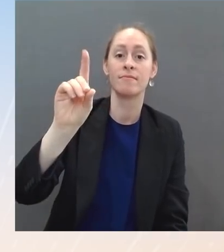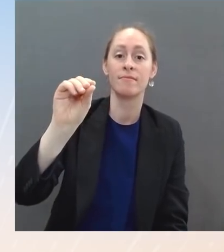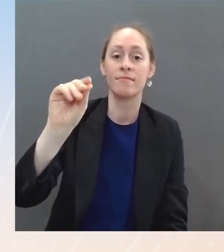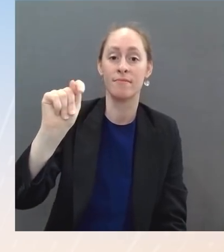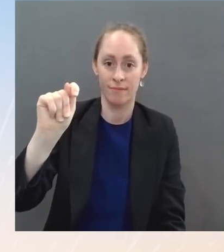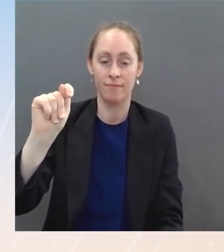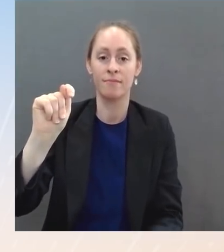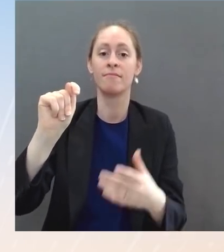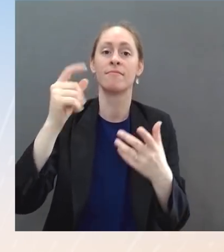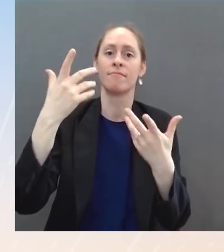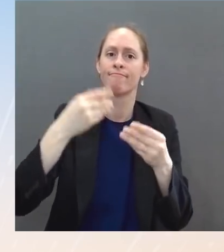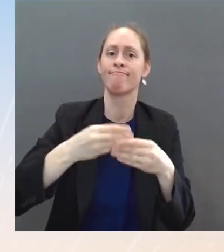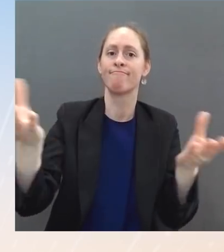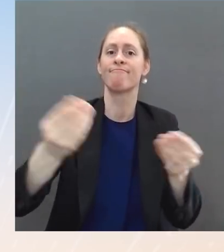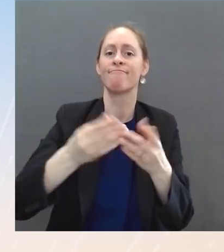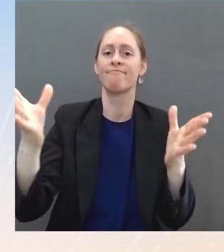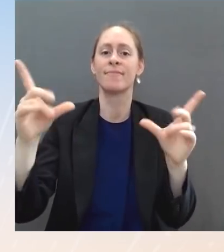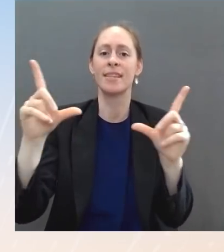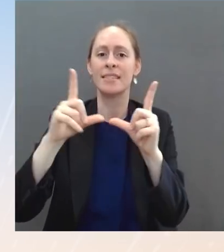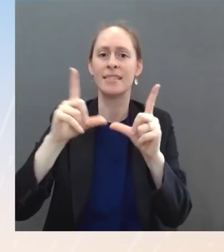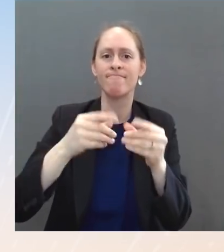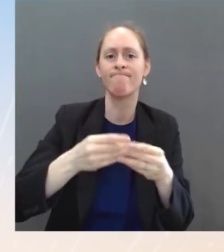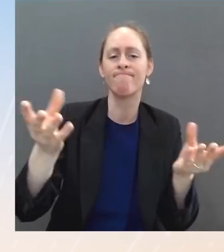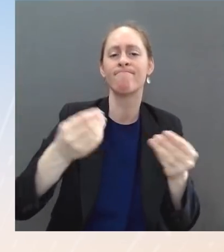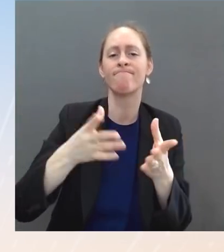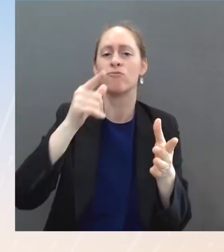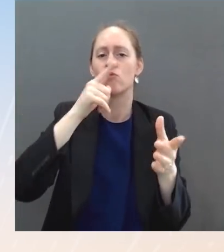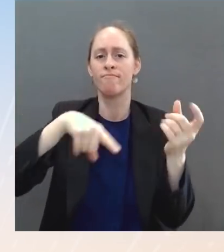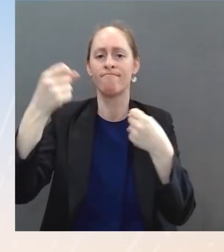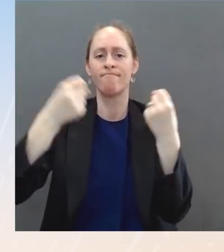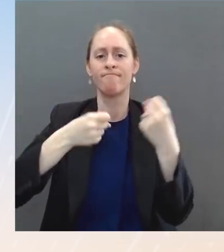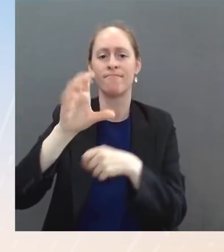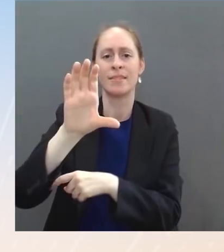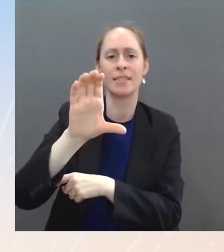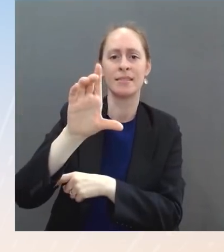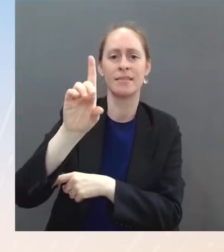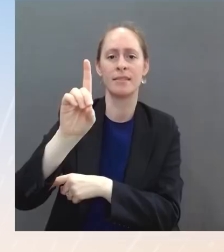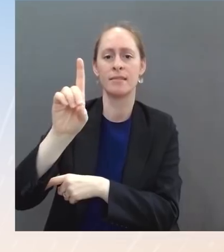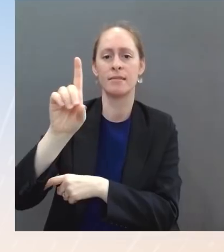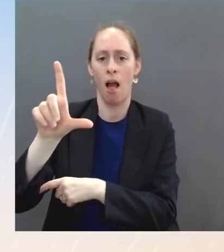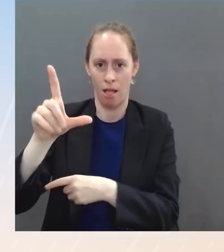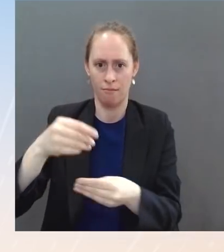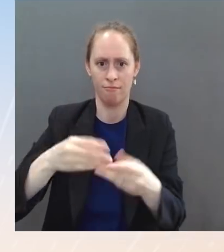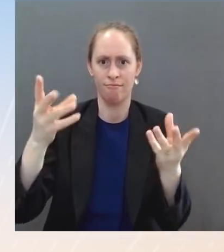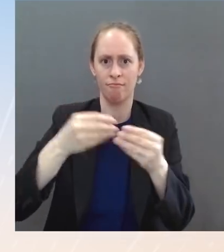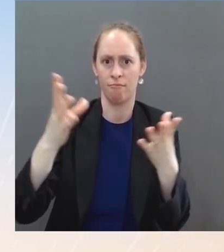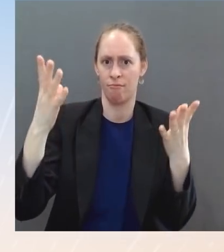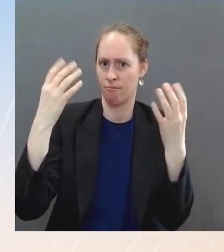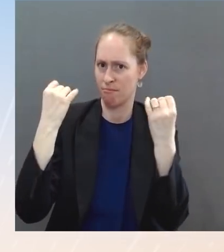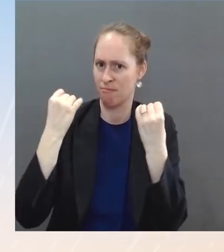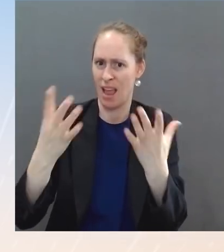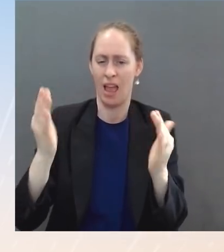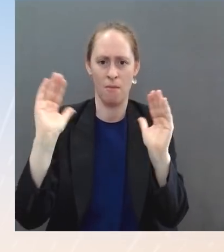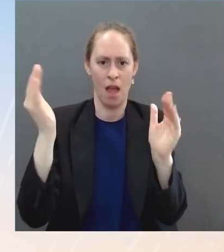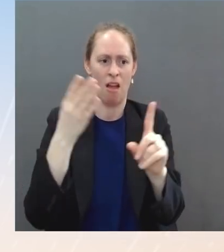compared to the prior January and February of 2021. And over 100 employers -- including Domino's, Frito-Lay,